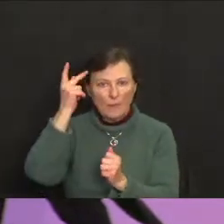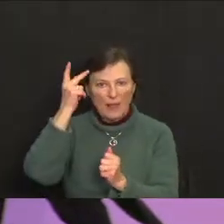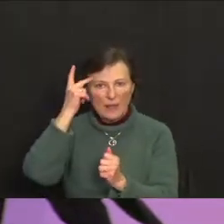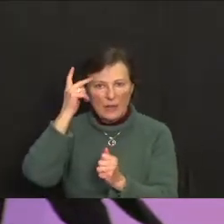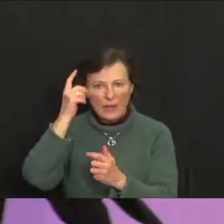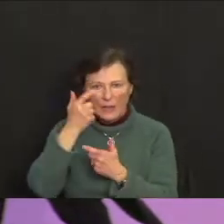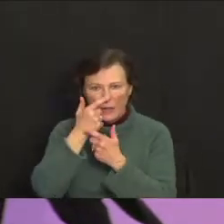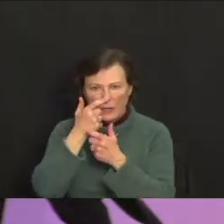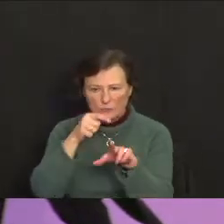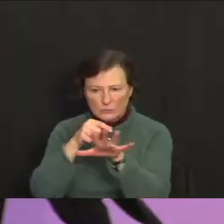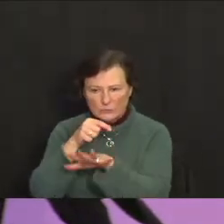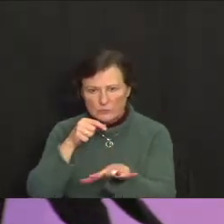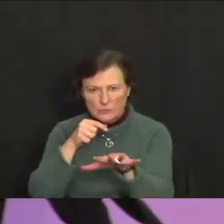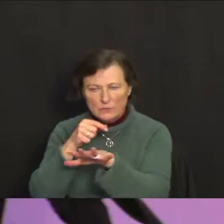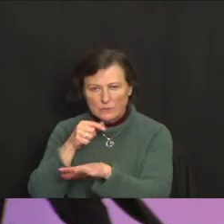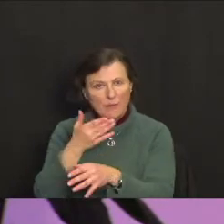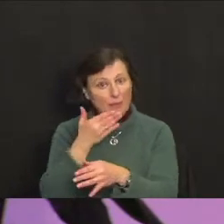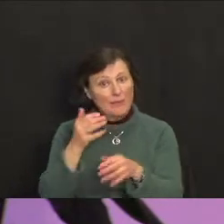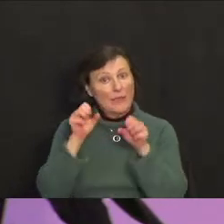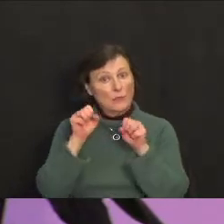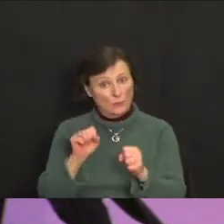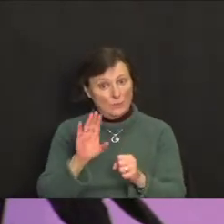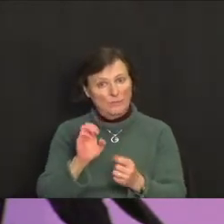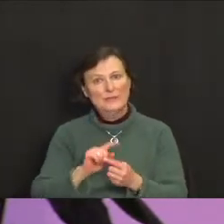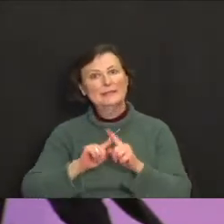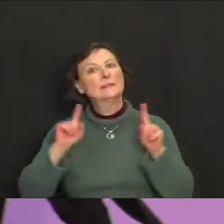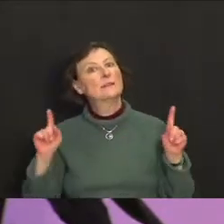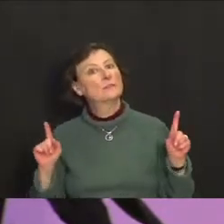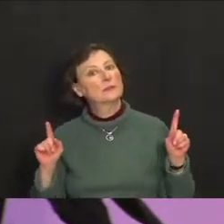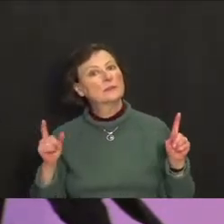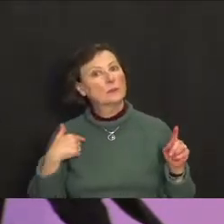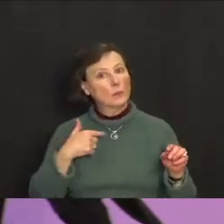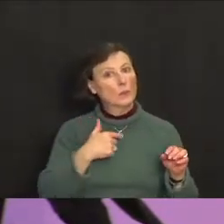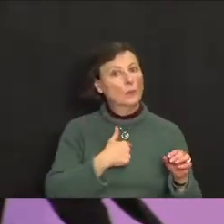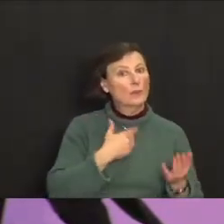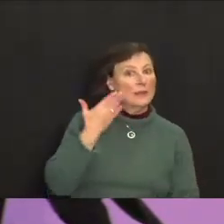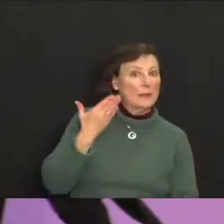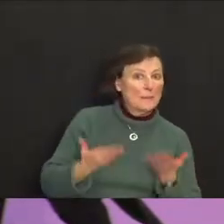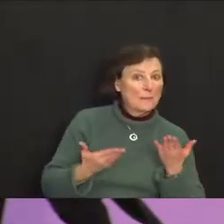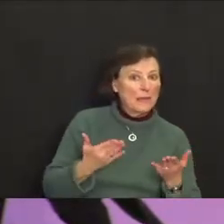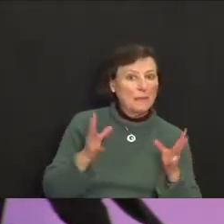Things could have turned out differently and we too might have been meeting on Saturdays,